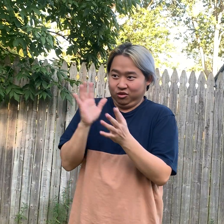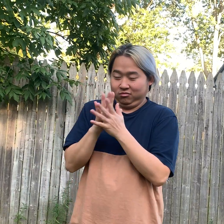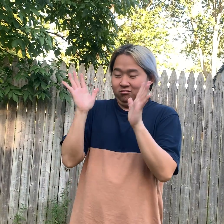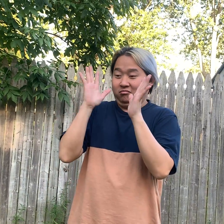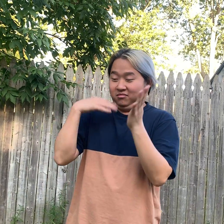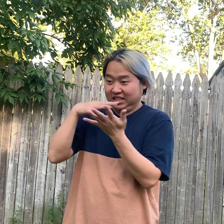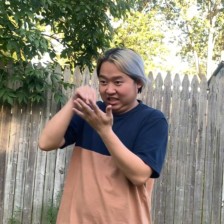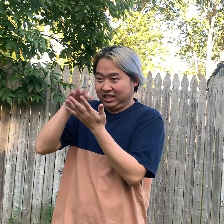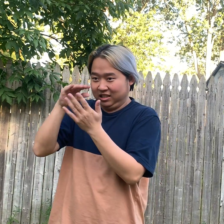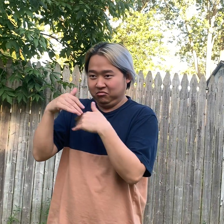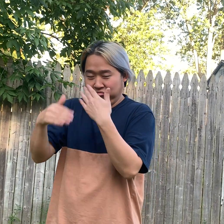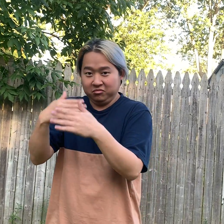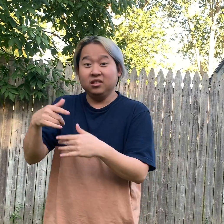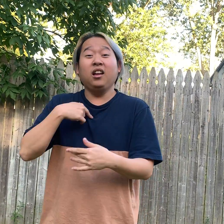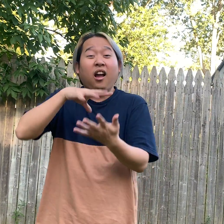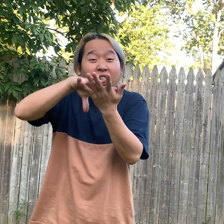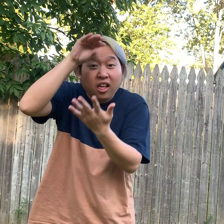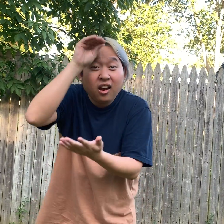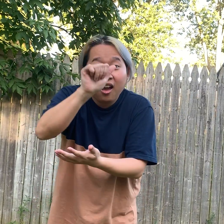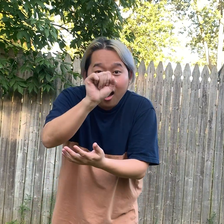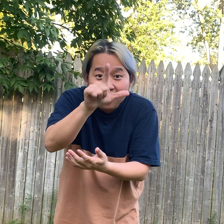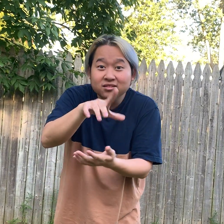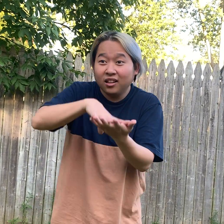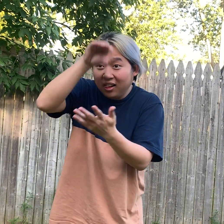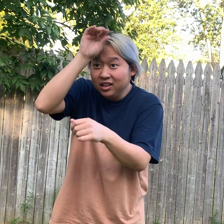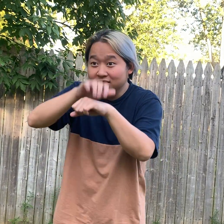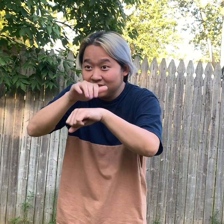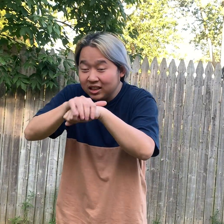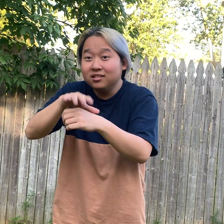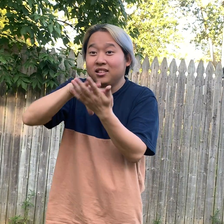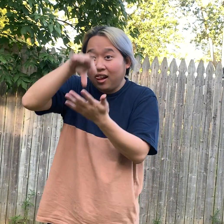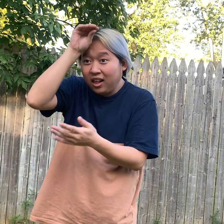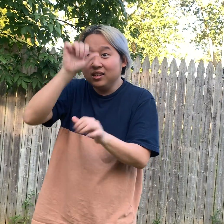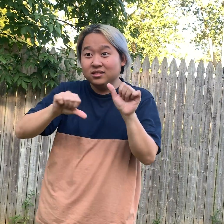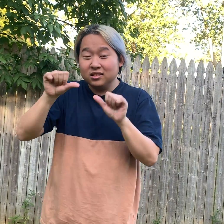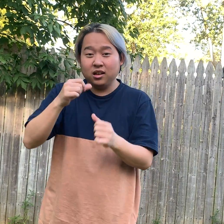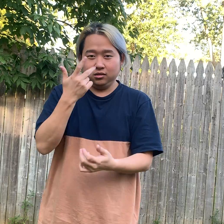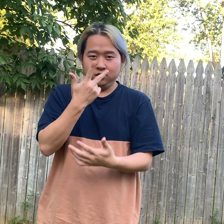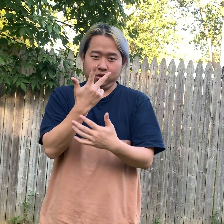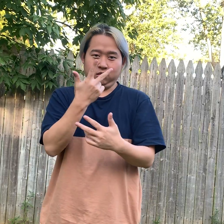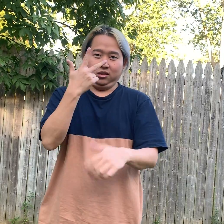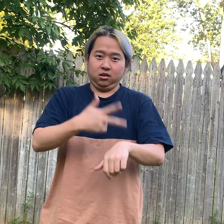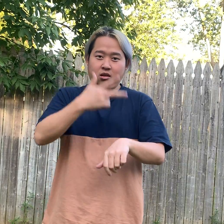I was learning English, ASL and science terminology all at the same time!